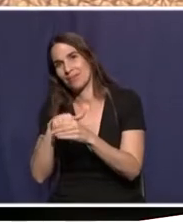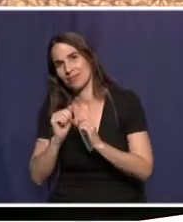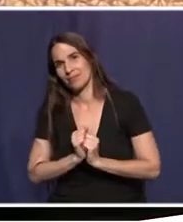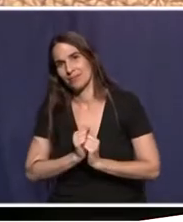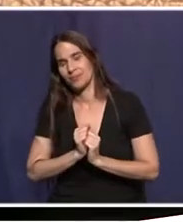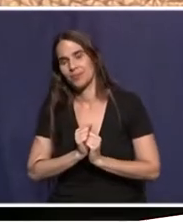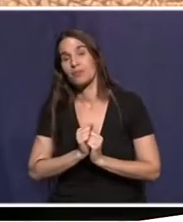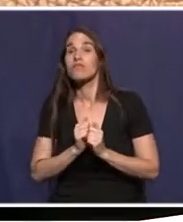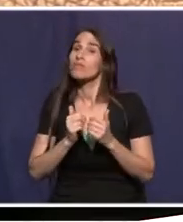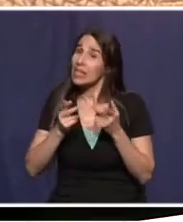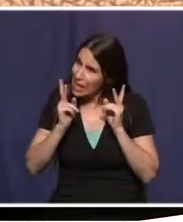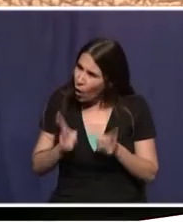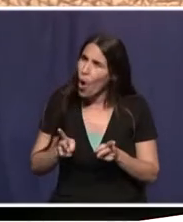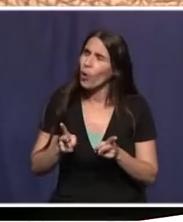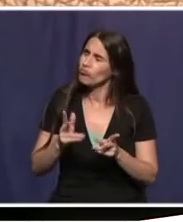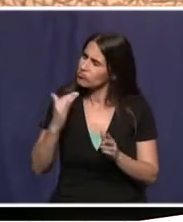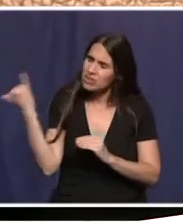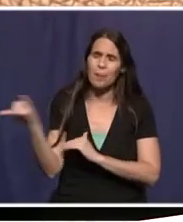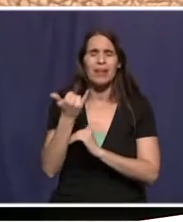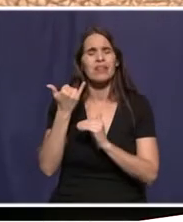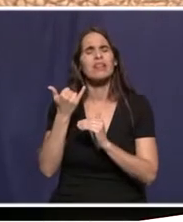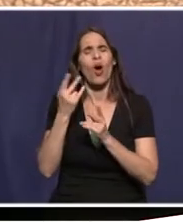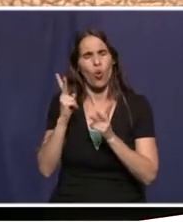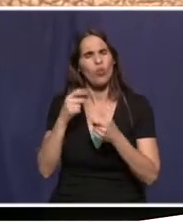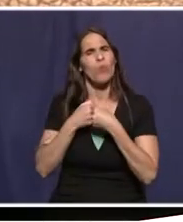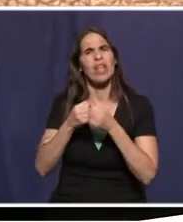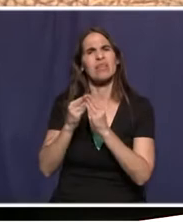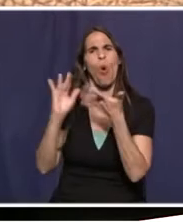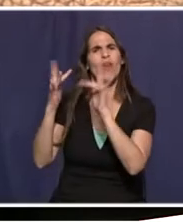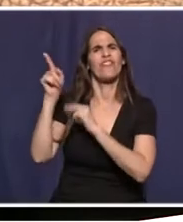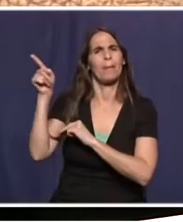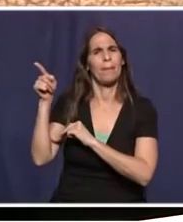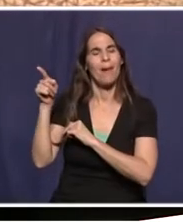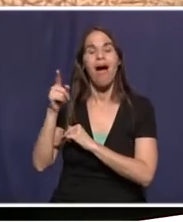We've always stood up to our enemies from without, but during these trying times